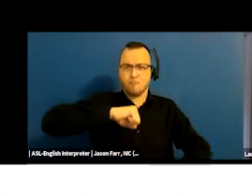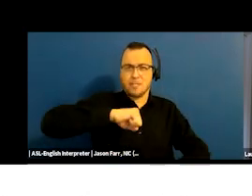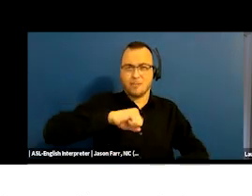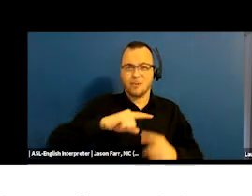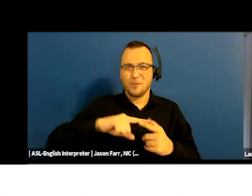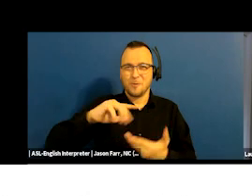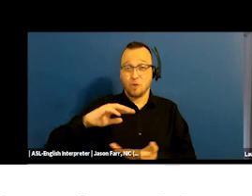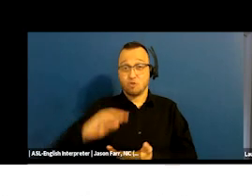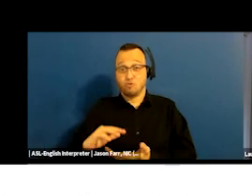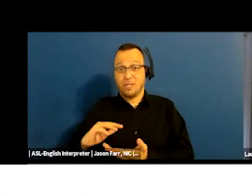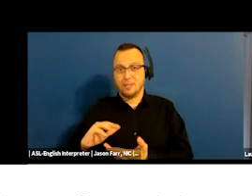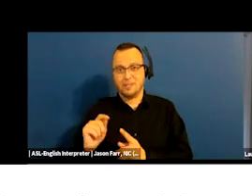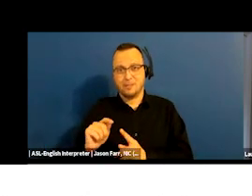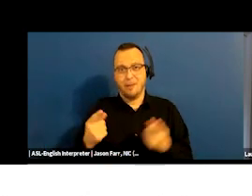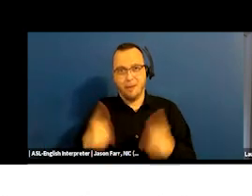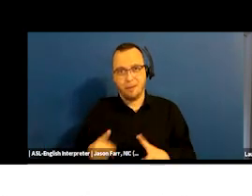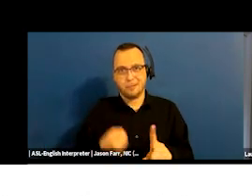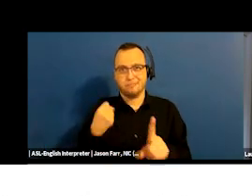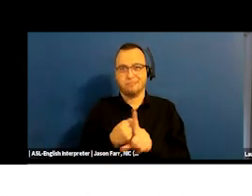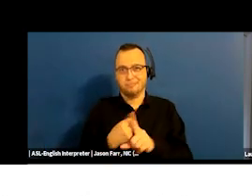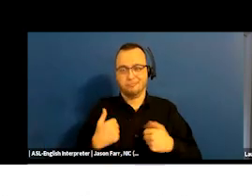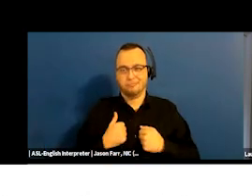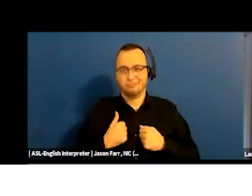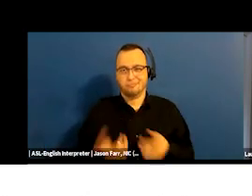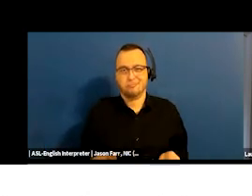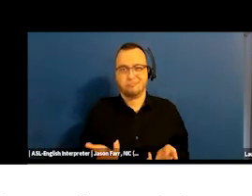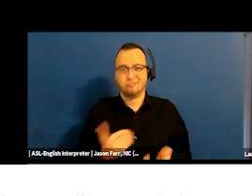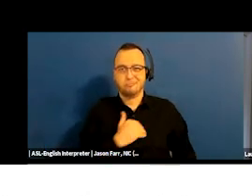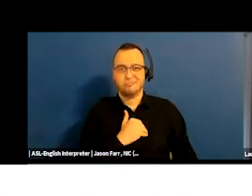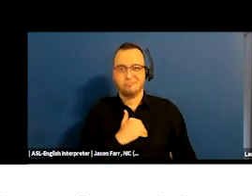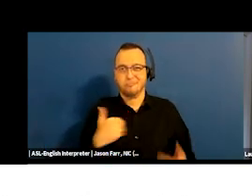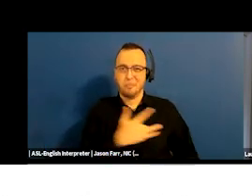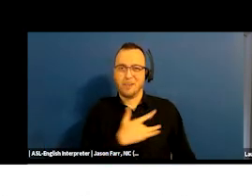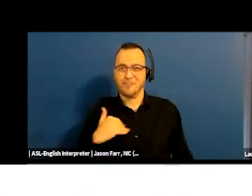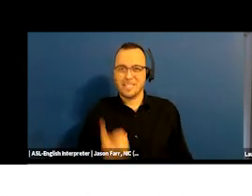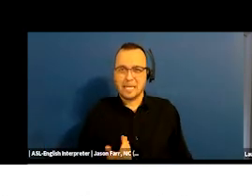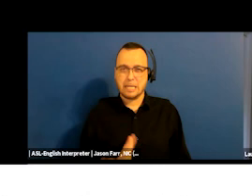and especially if they occur more frequently, it's an opportunity to make some shifts.